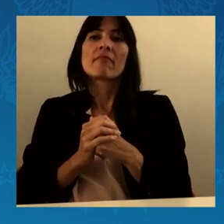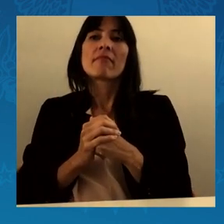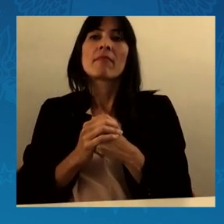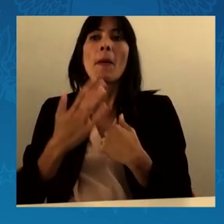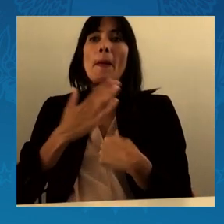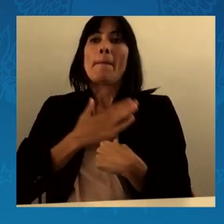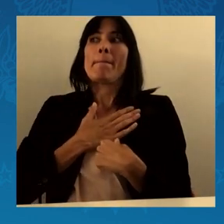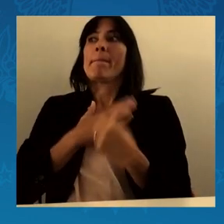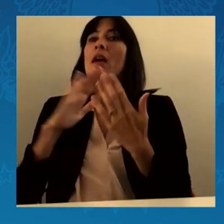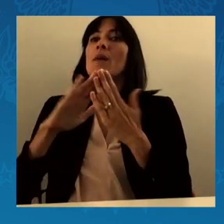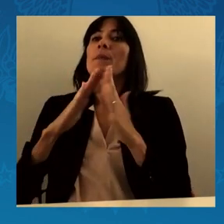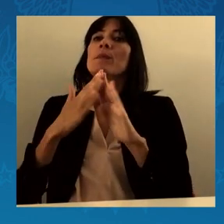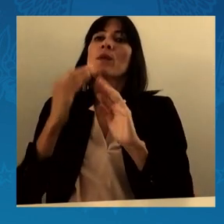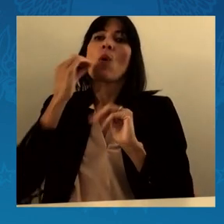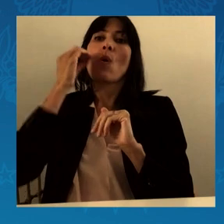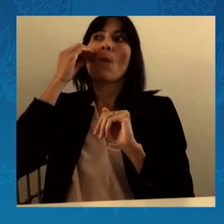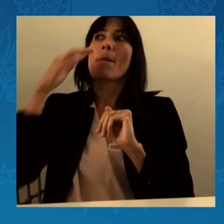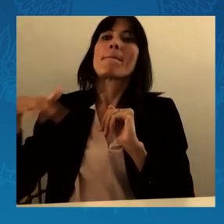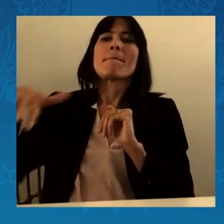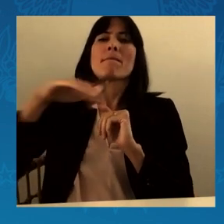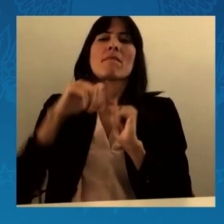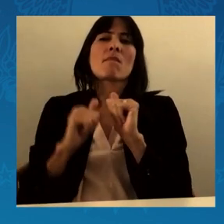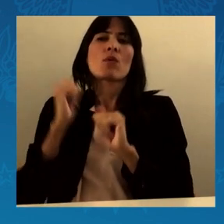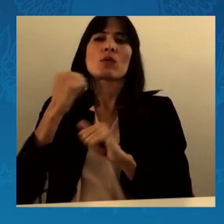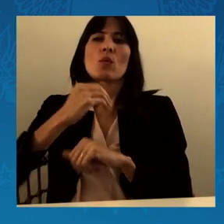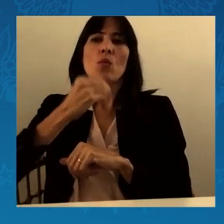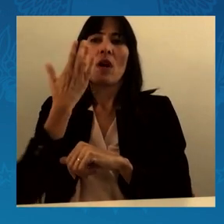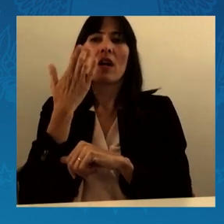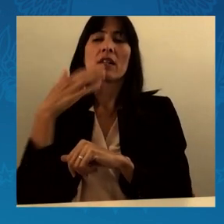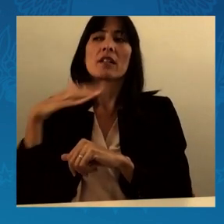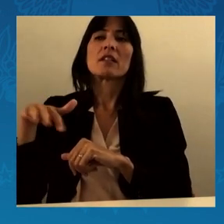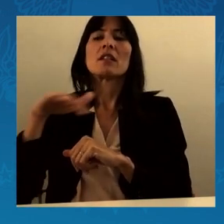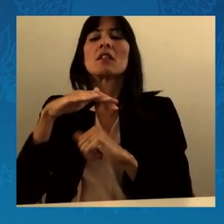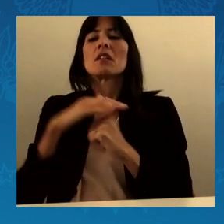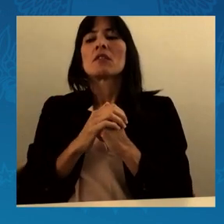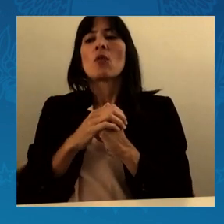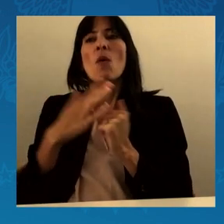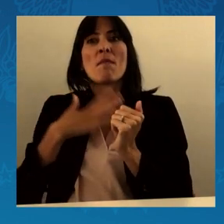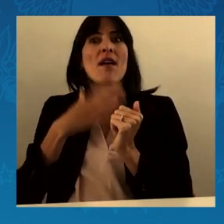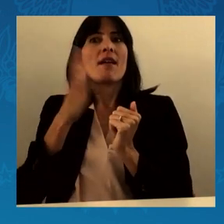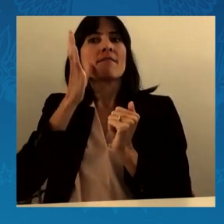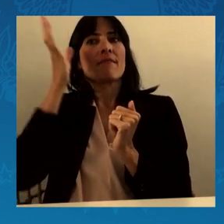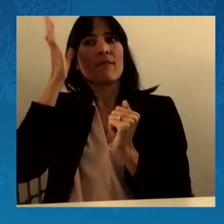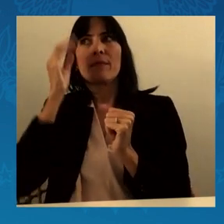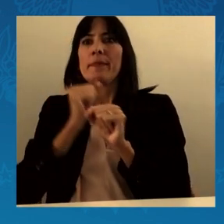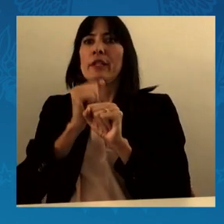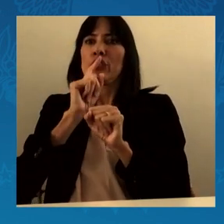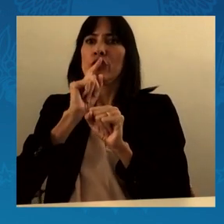and my parents made sure every chance they got to expose me to black excellence.